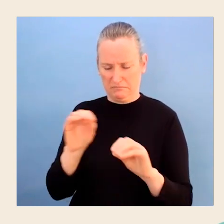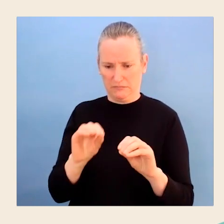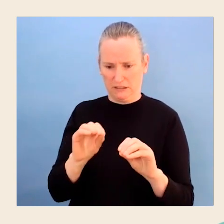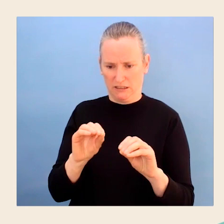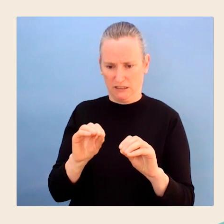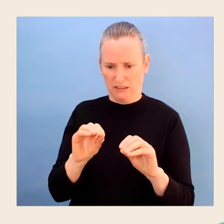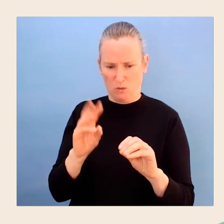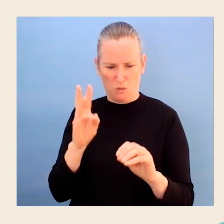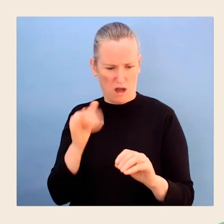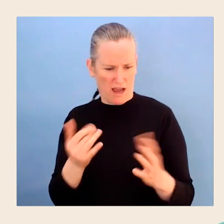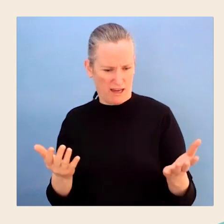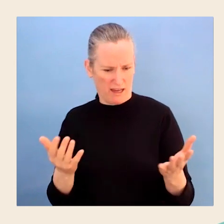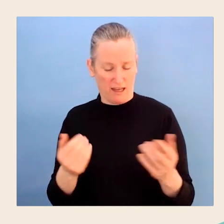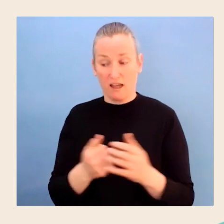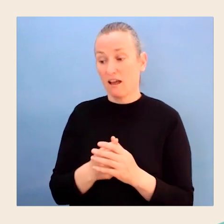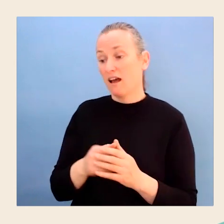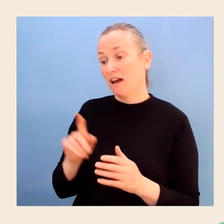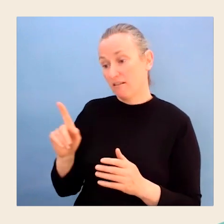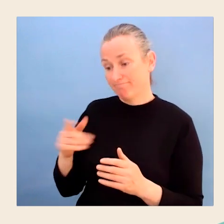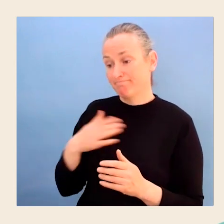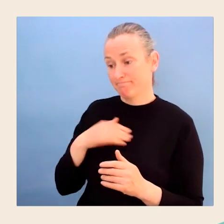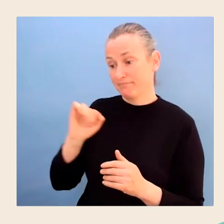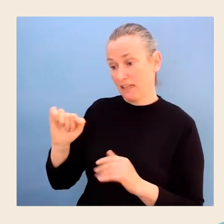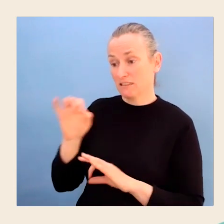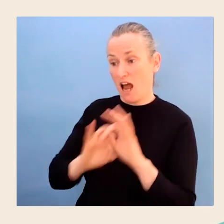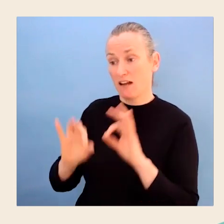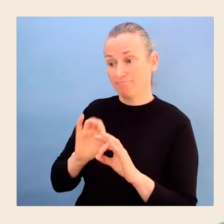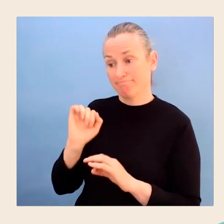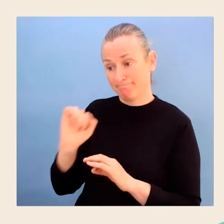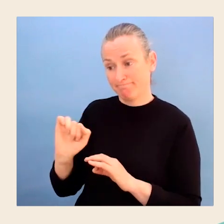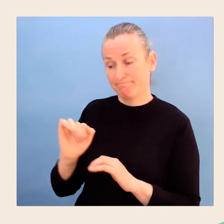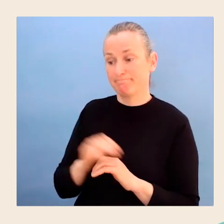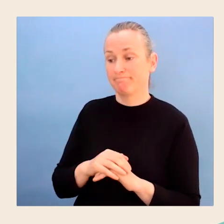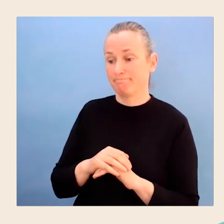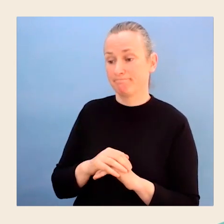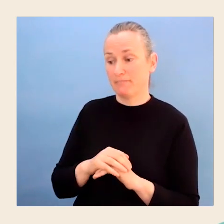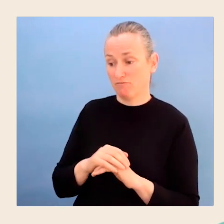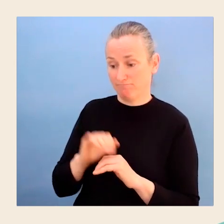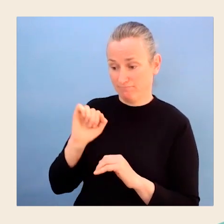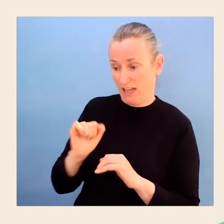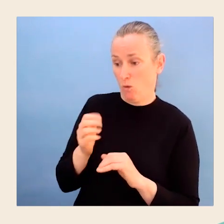this is their style of communication. This is who they are,